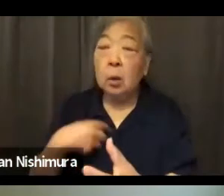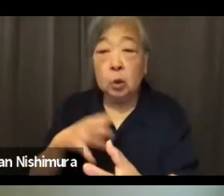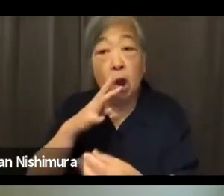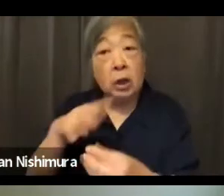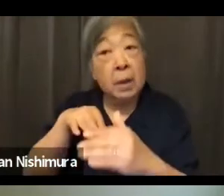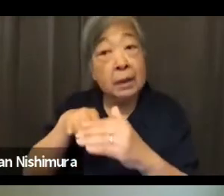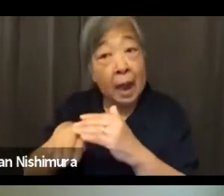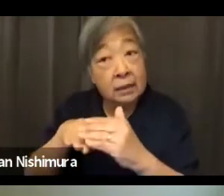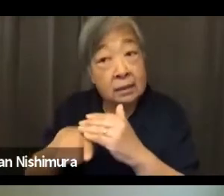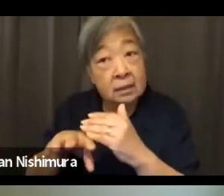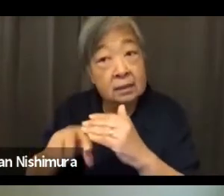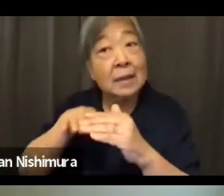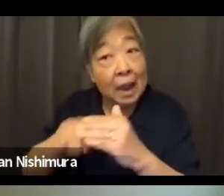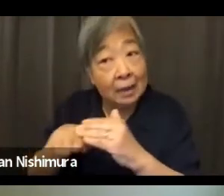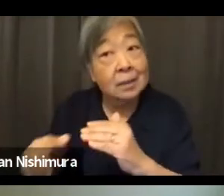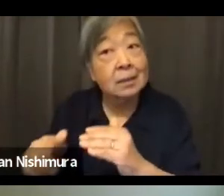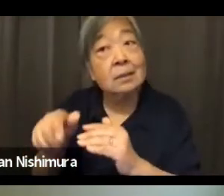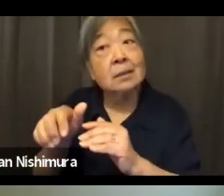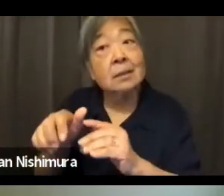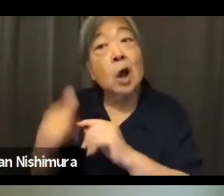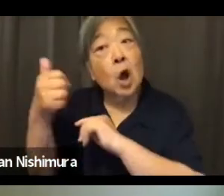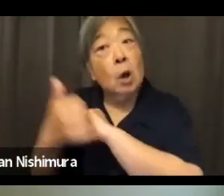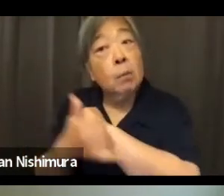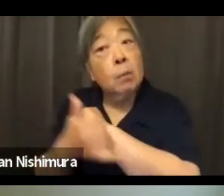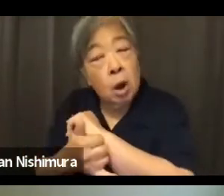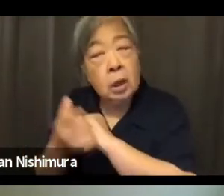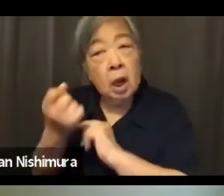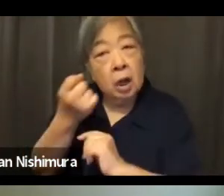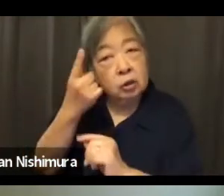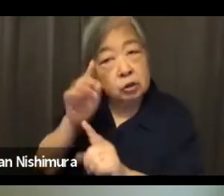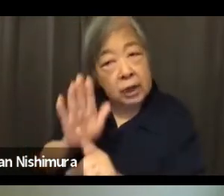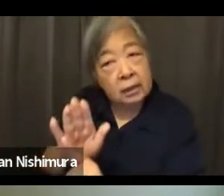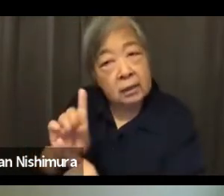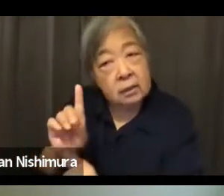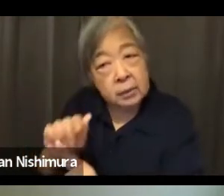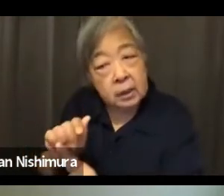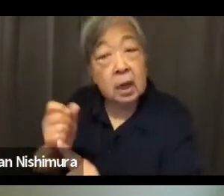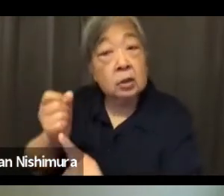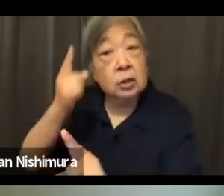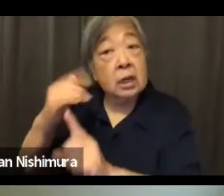abroad, understanding the disability and what the barriers are is very important.